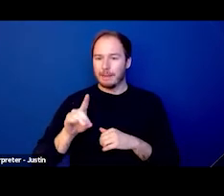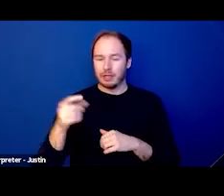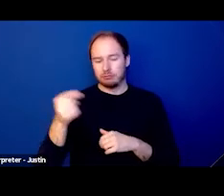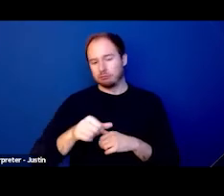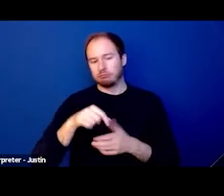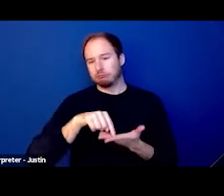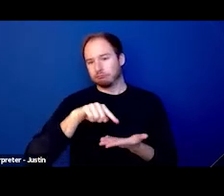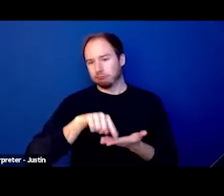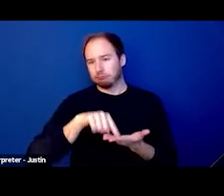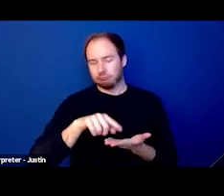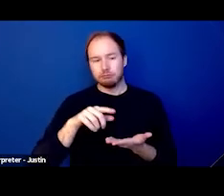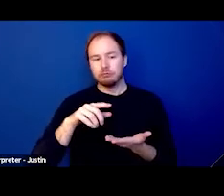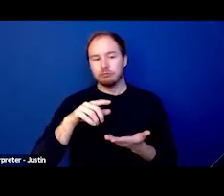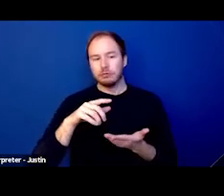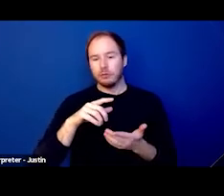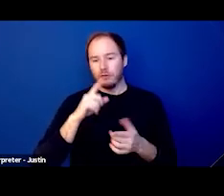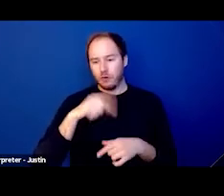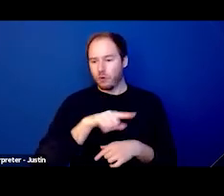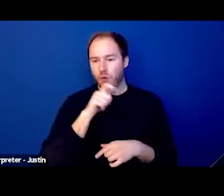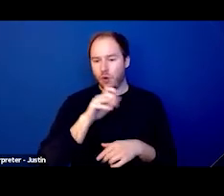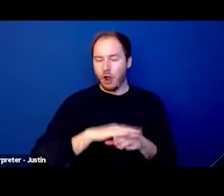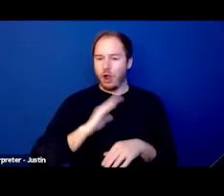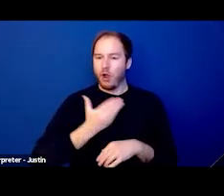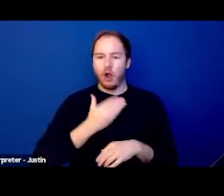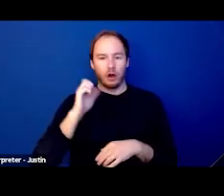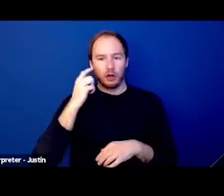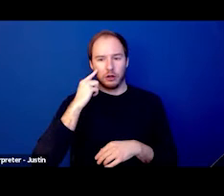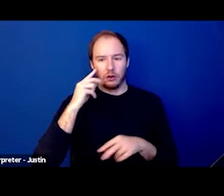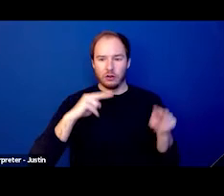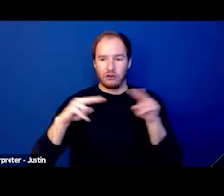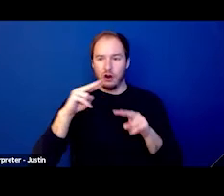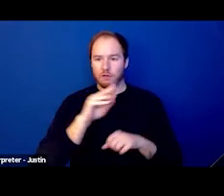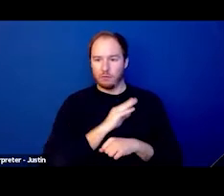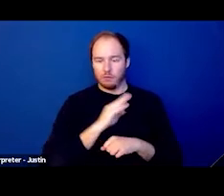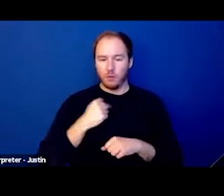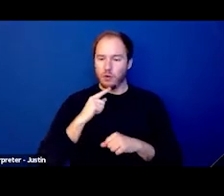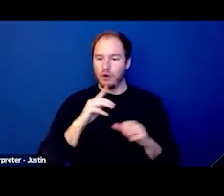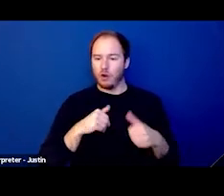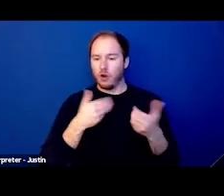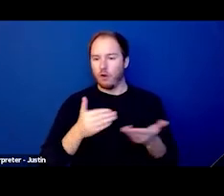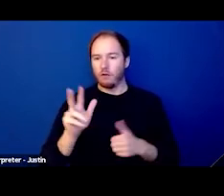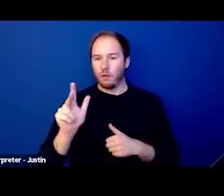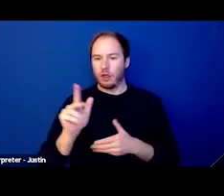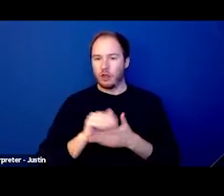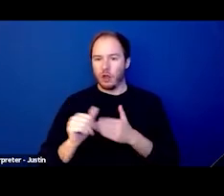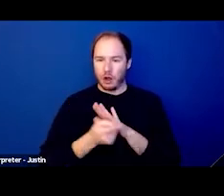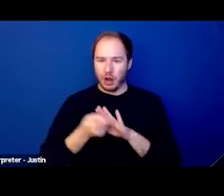the lived experience advisors on our governing board. So we're able to offer $23 an hour for a stipend.